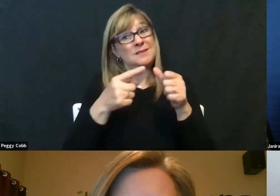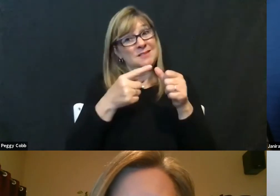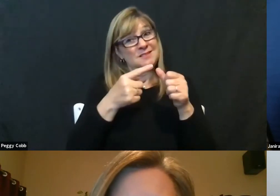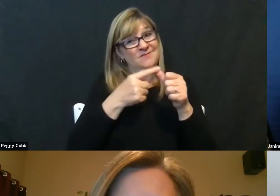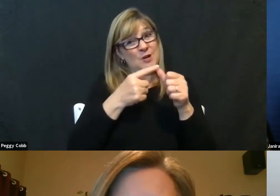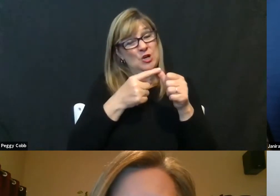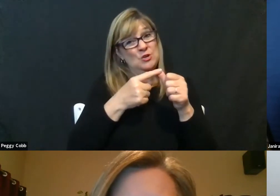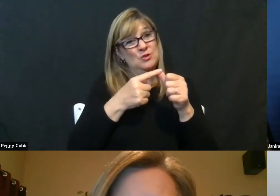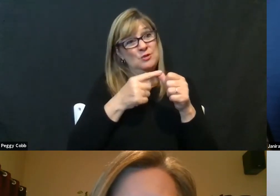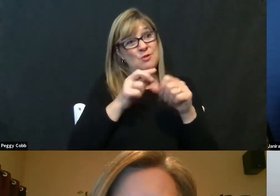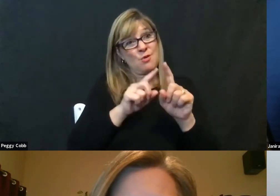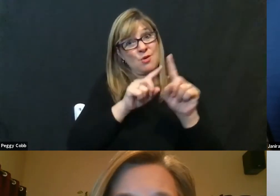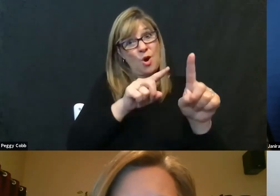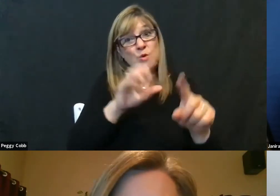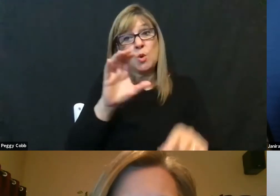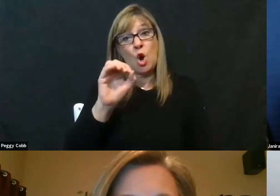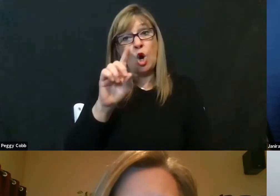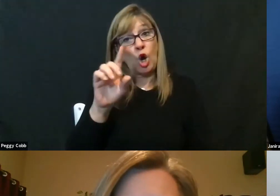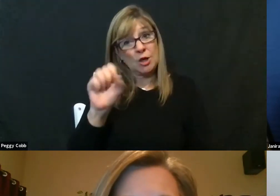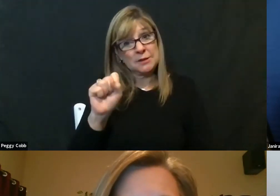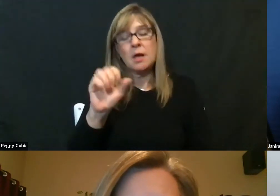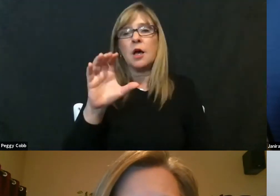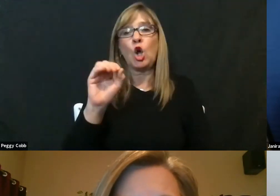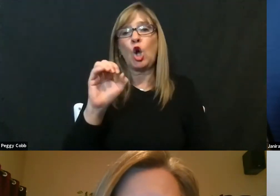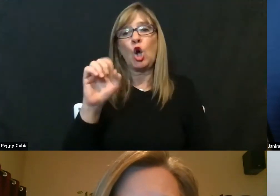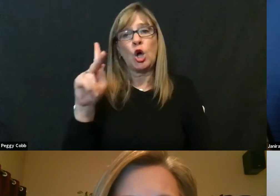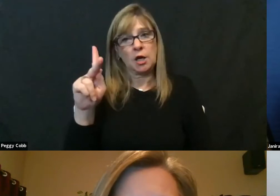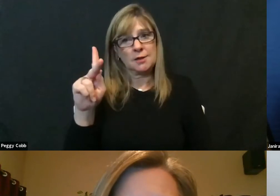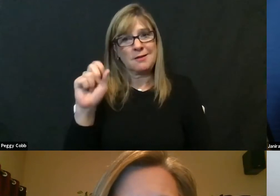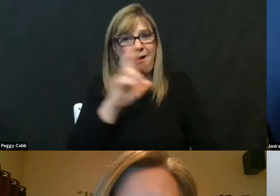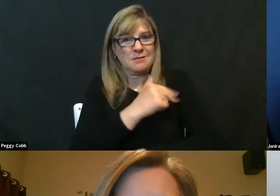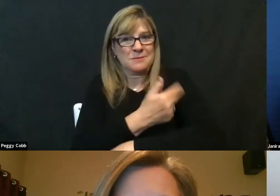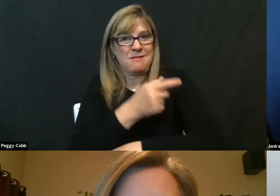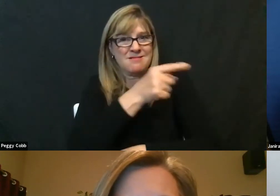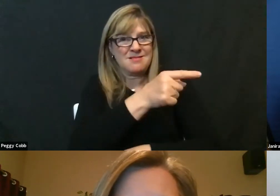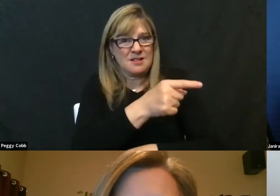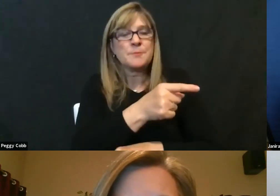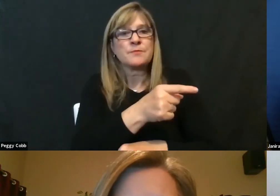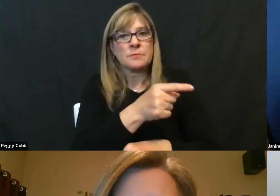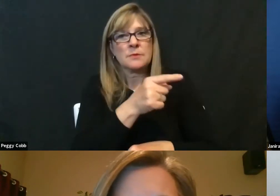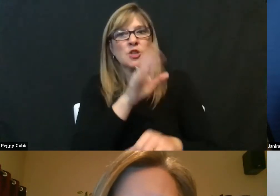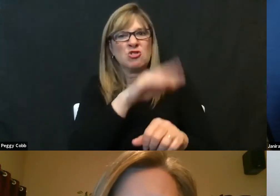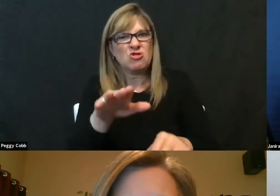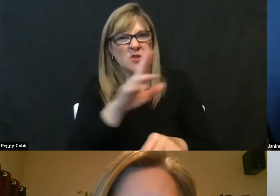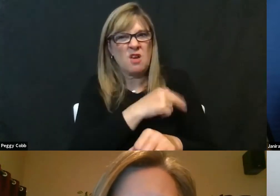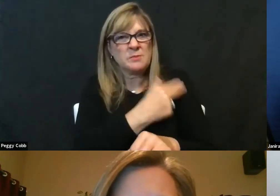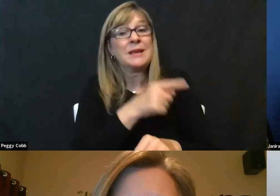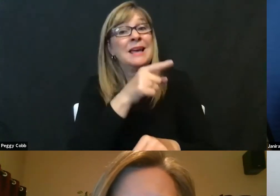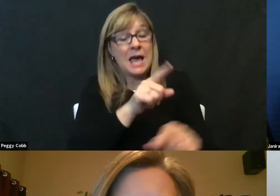an audiologist at Cooks and I saw him, he did the last two exams that Micah failed